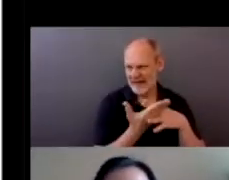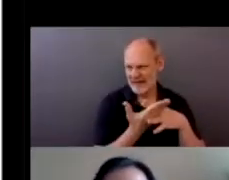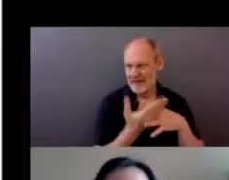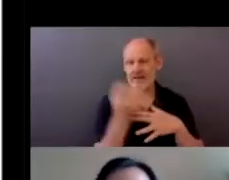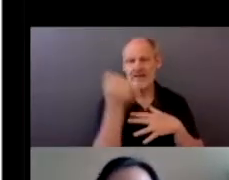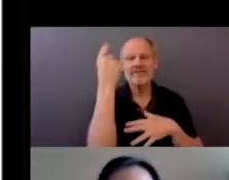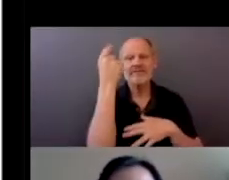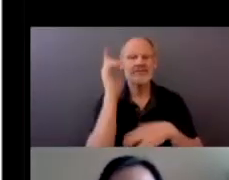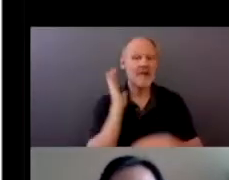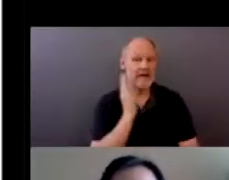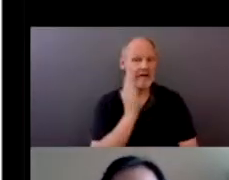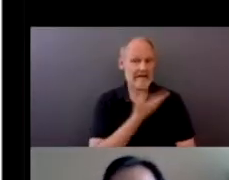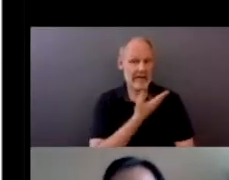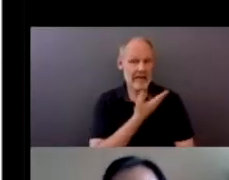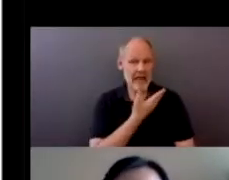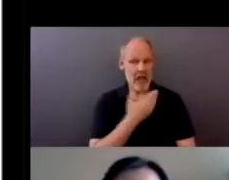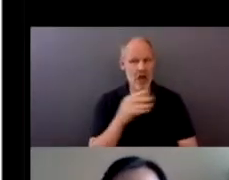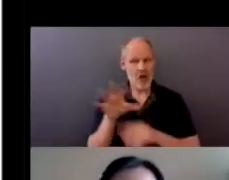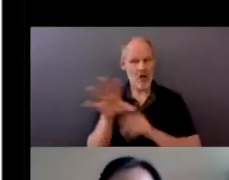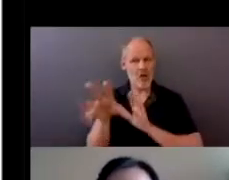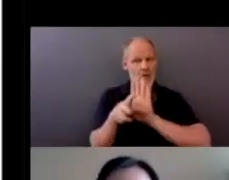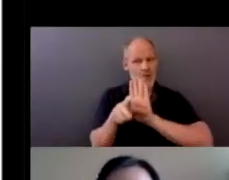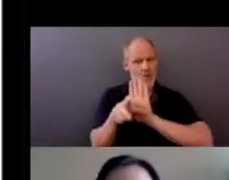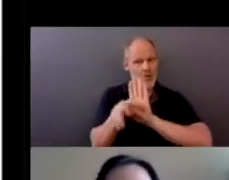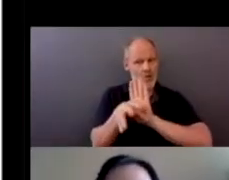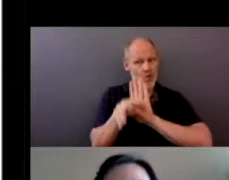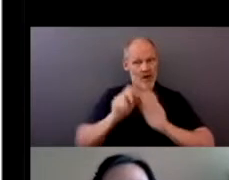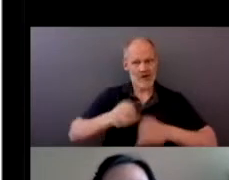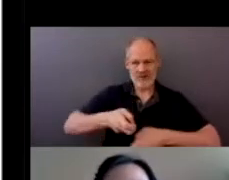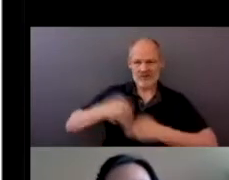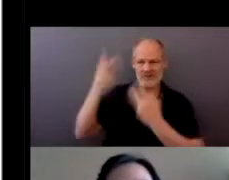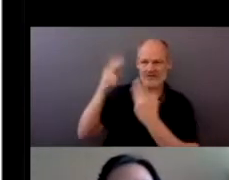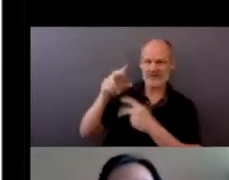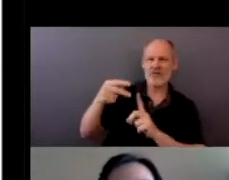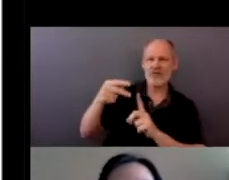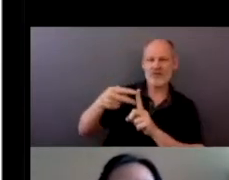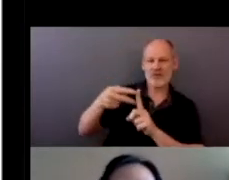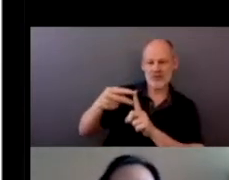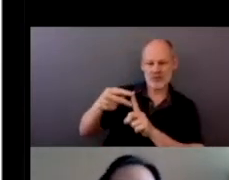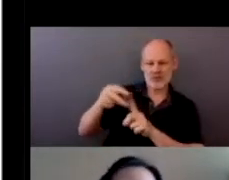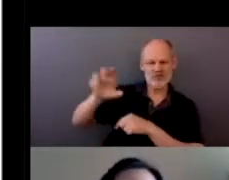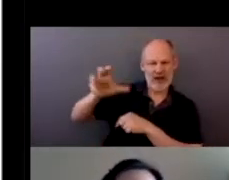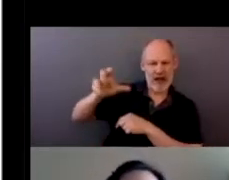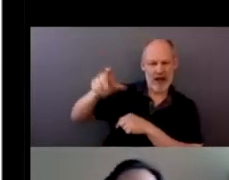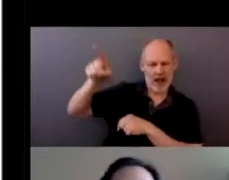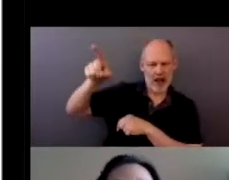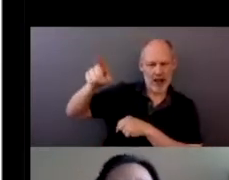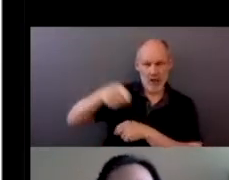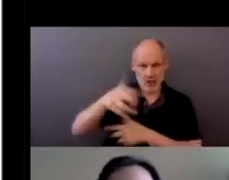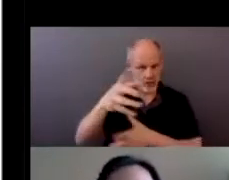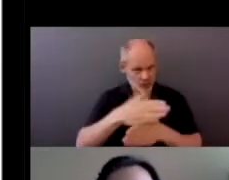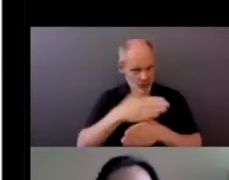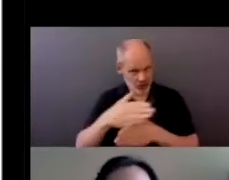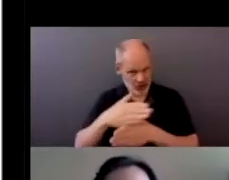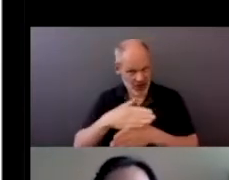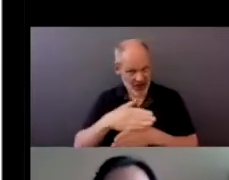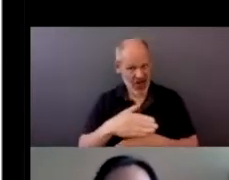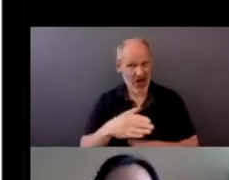If you want to share it, you can be able to access it that way once it's uploaded.